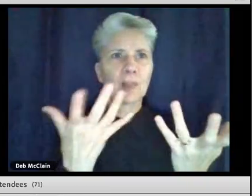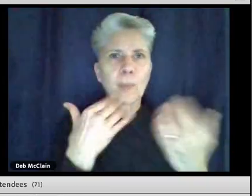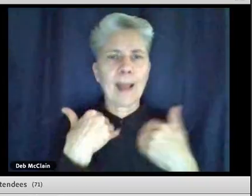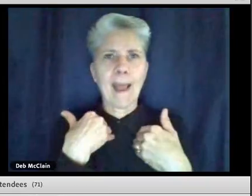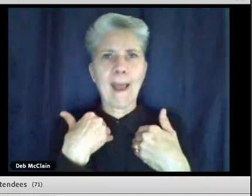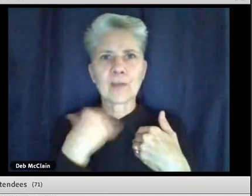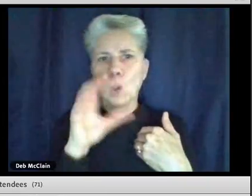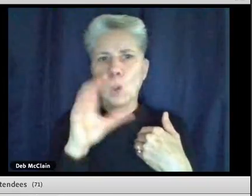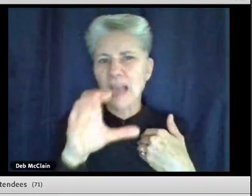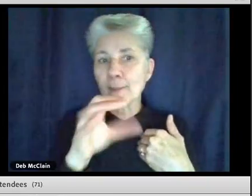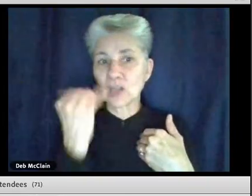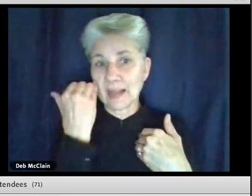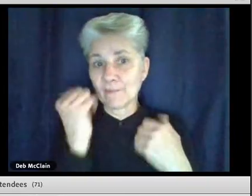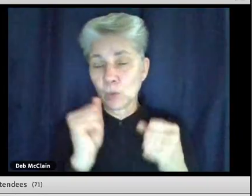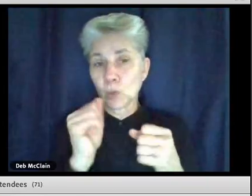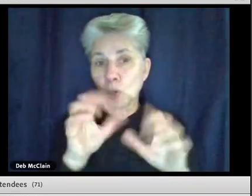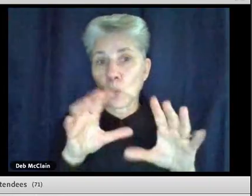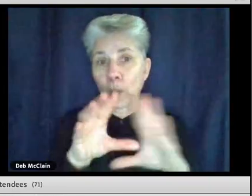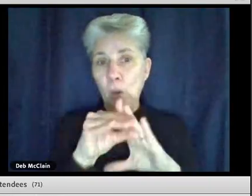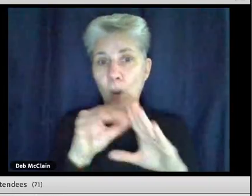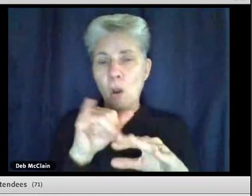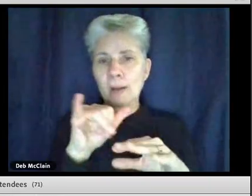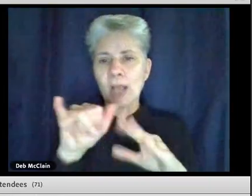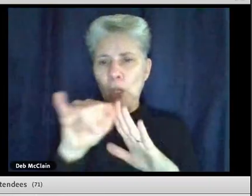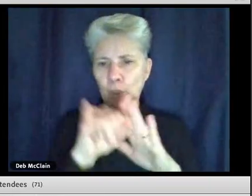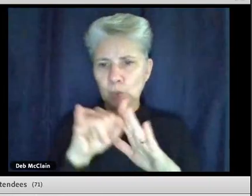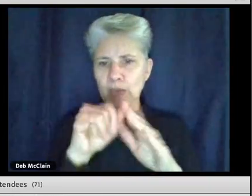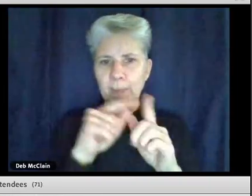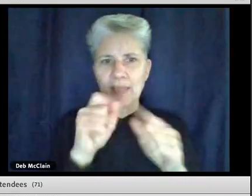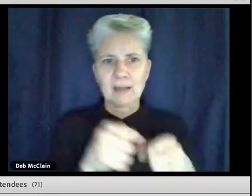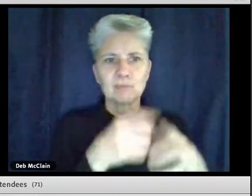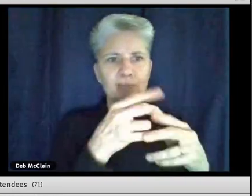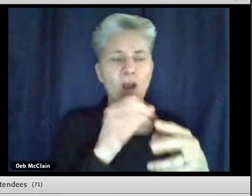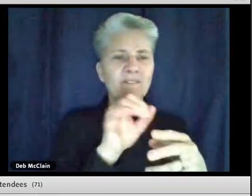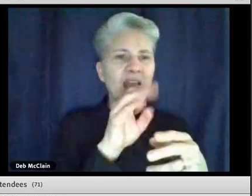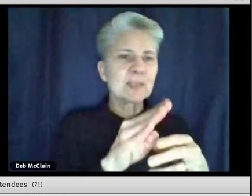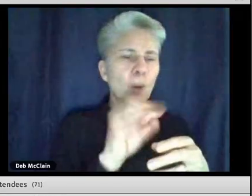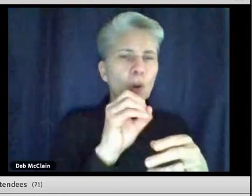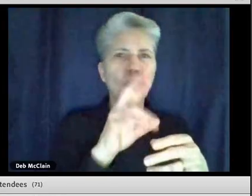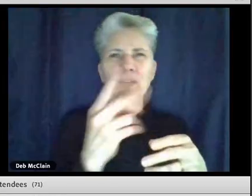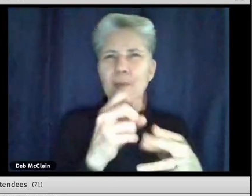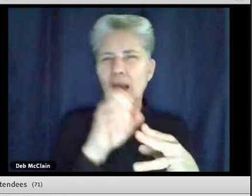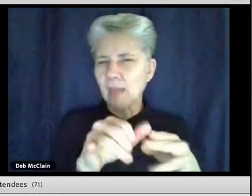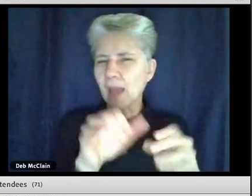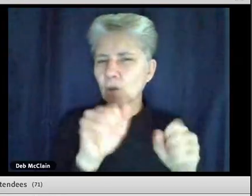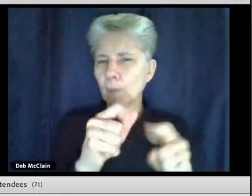or it would have close caption, if you could record it on YouTube, and then just put it on your Facebook page,